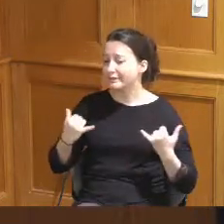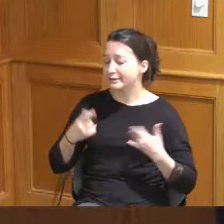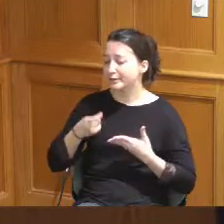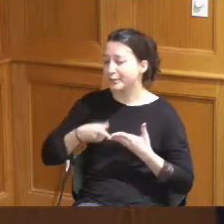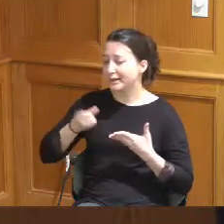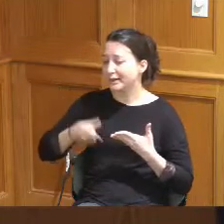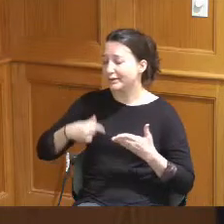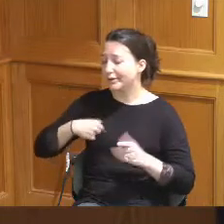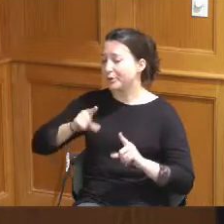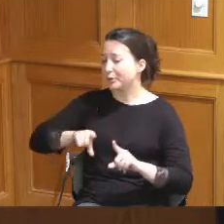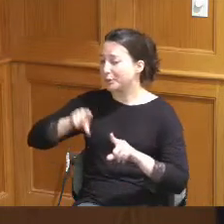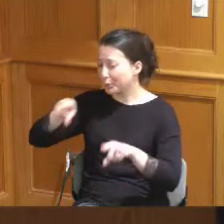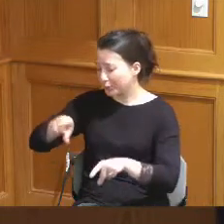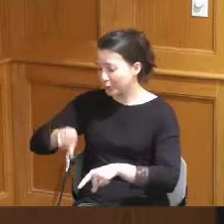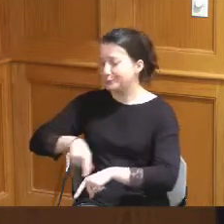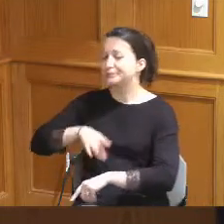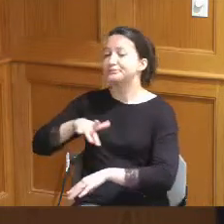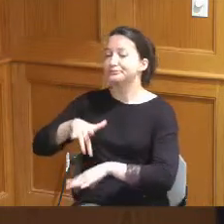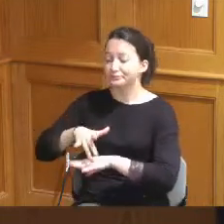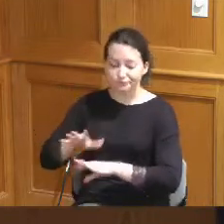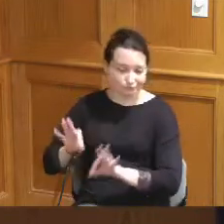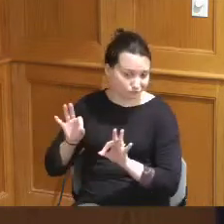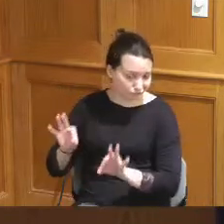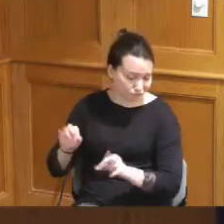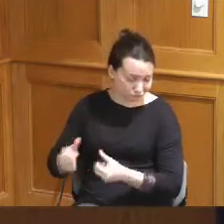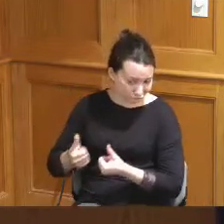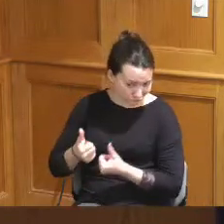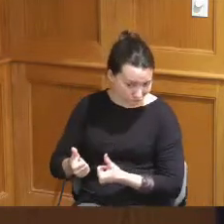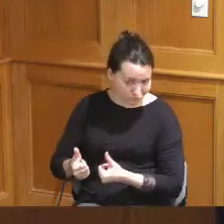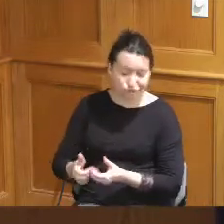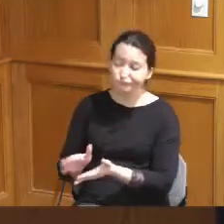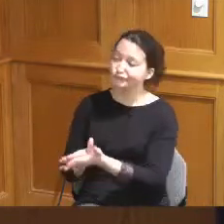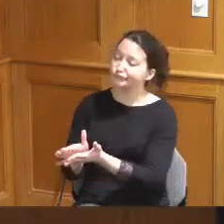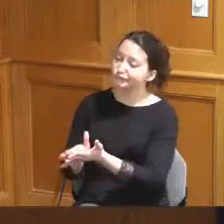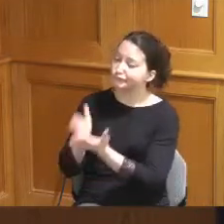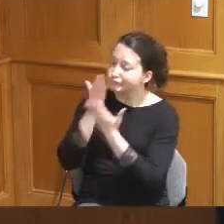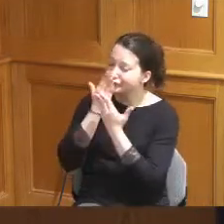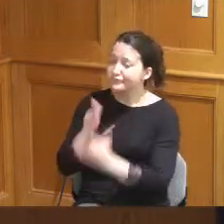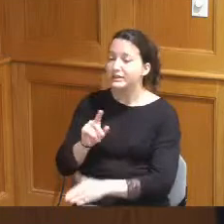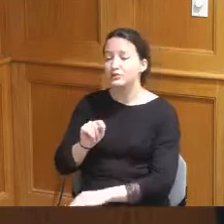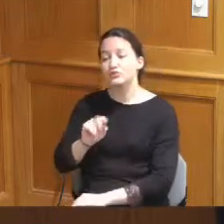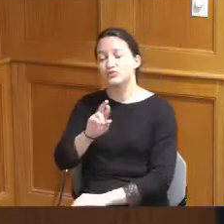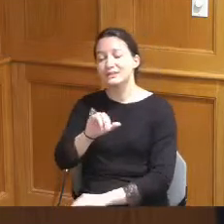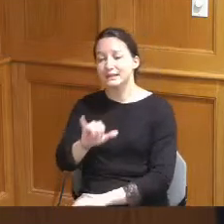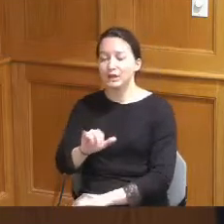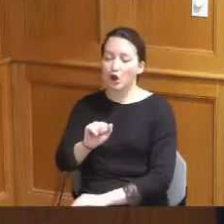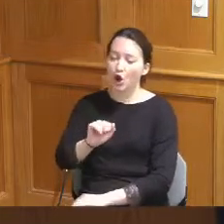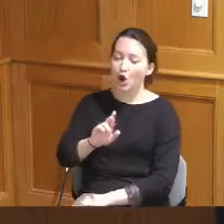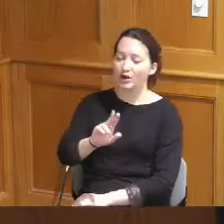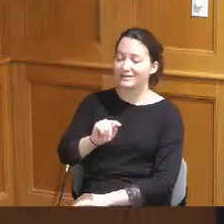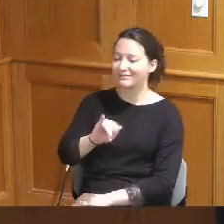attended that and it was great and I want to thank everybody Tracy artists and everybody else who did